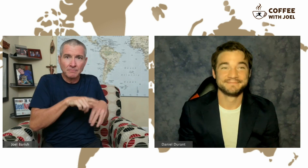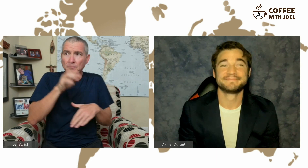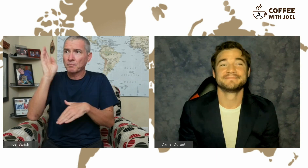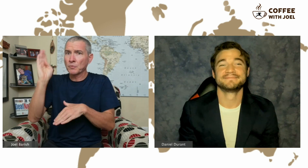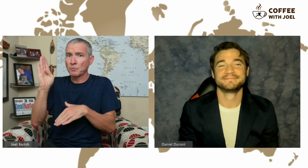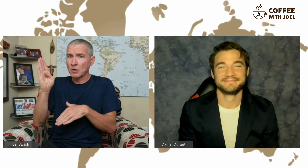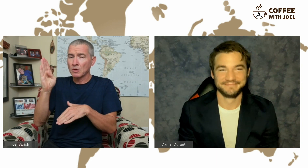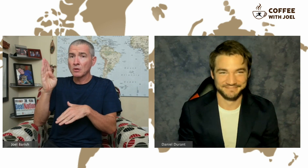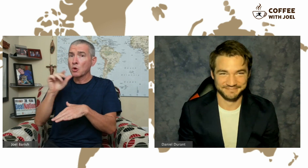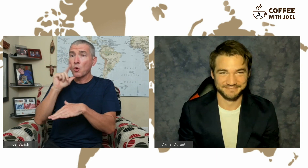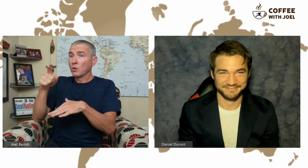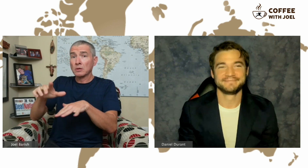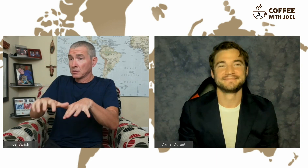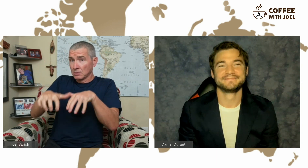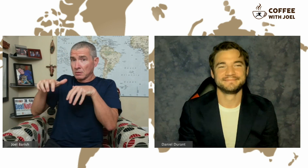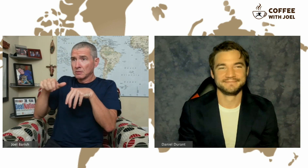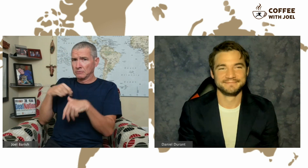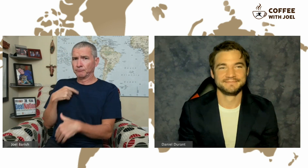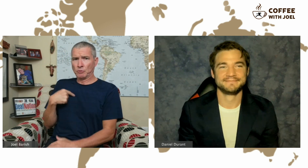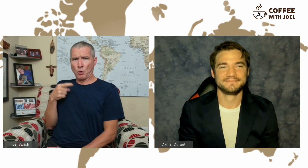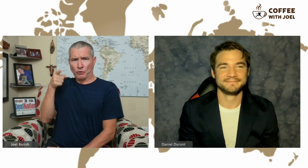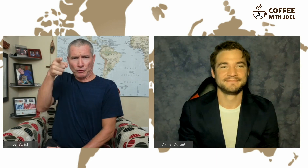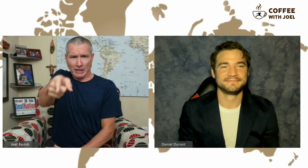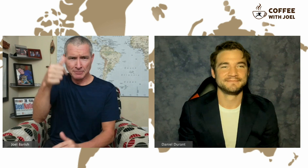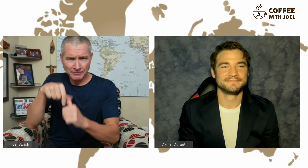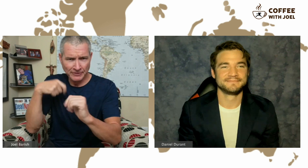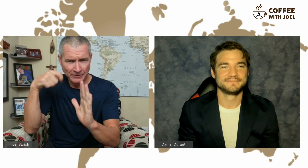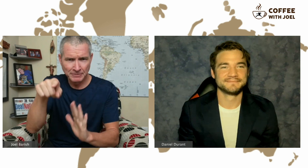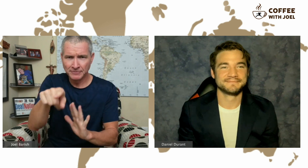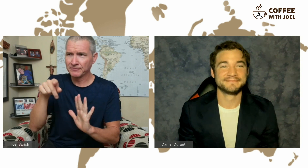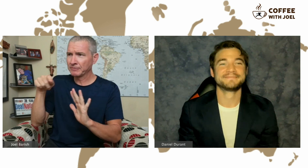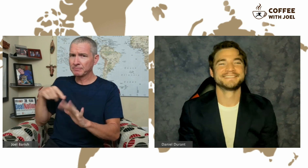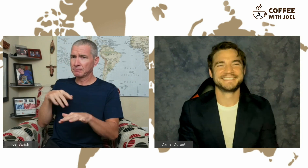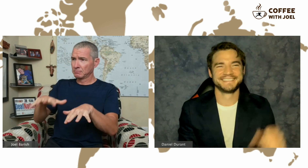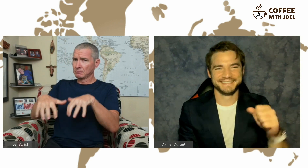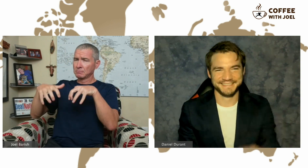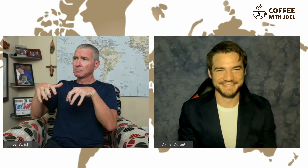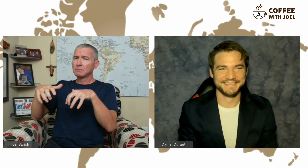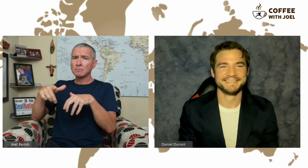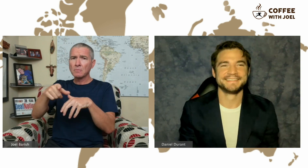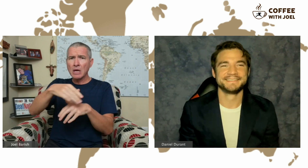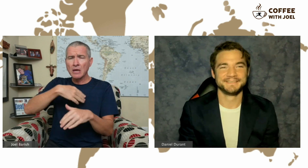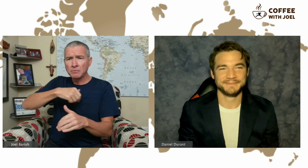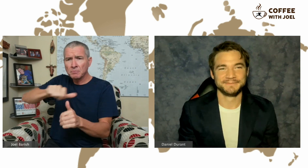then went on Broadway… It’s not just the audience size - I was there to film, remember - Yes.